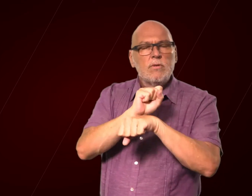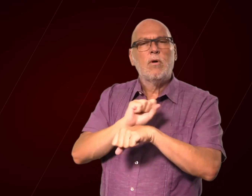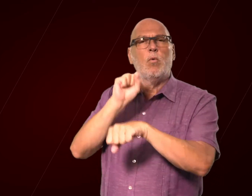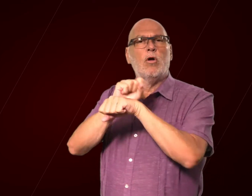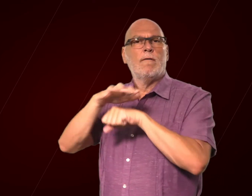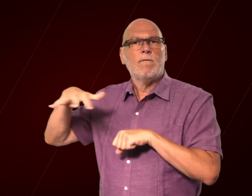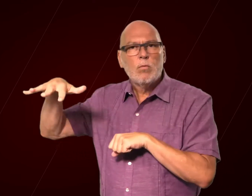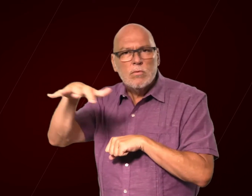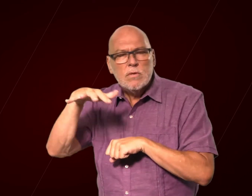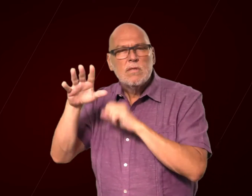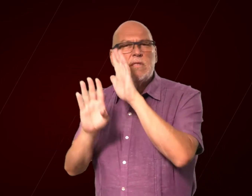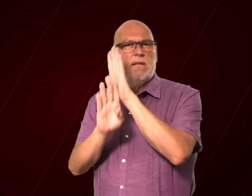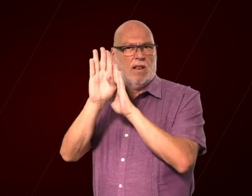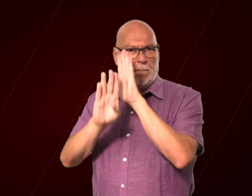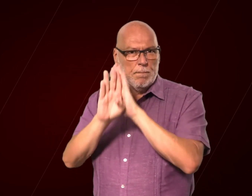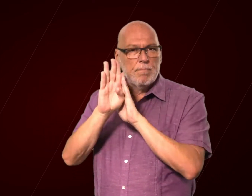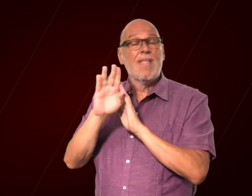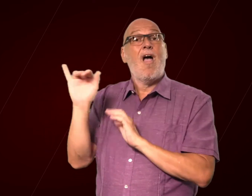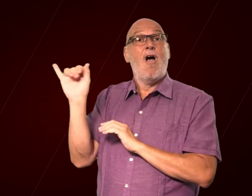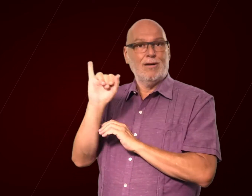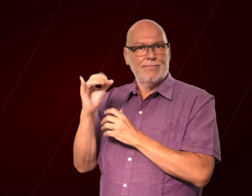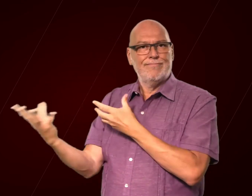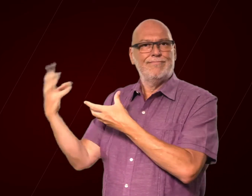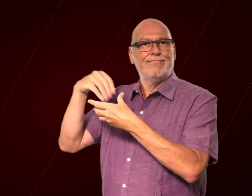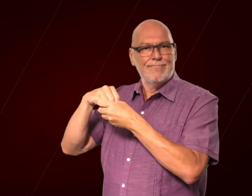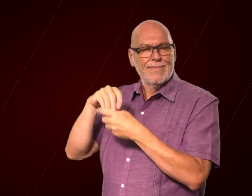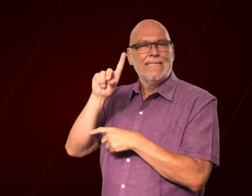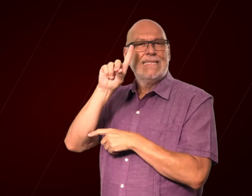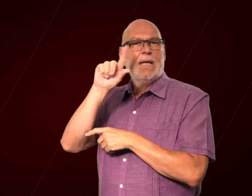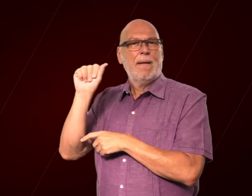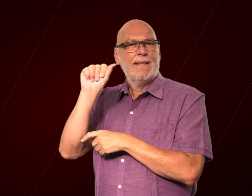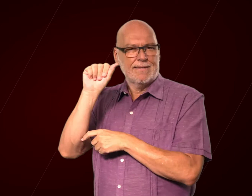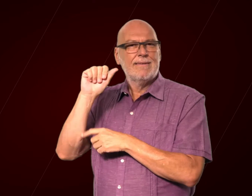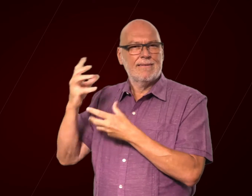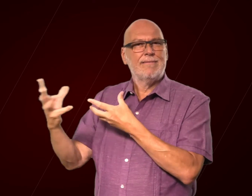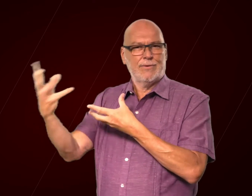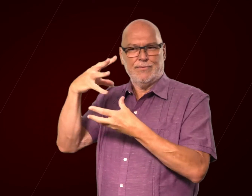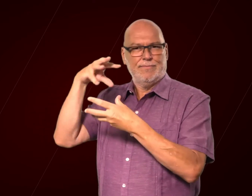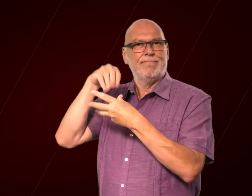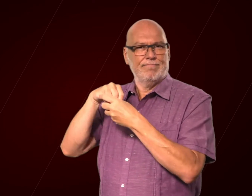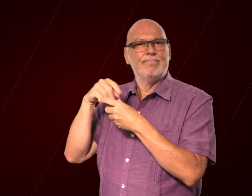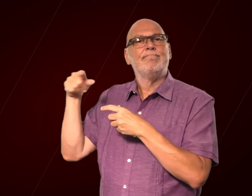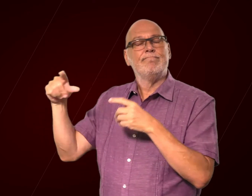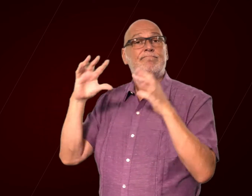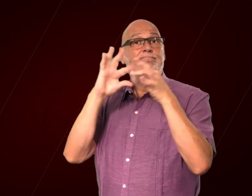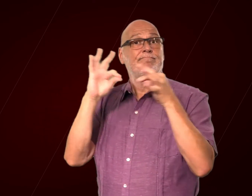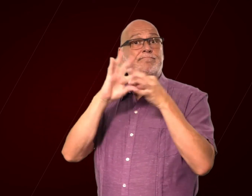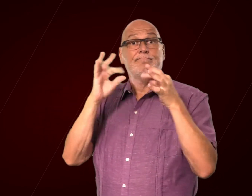Workforce Development, and Disability Inclusion has said